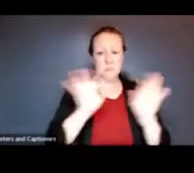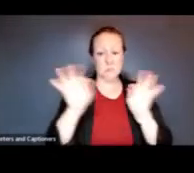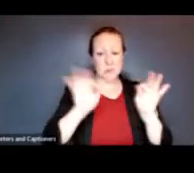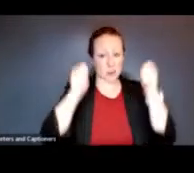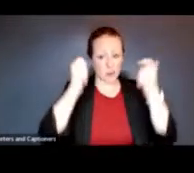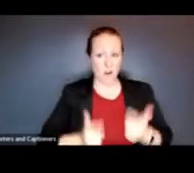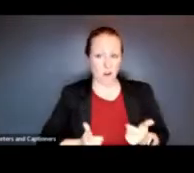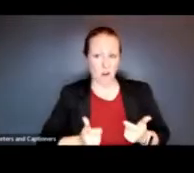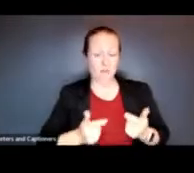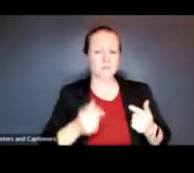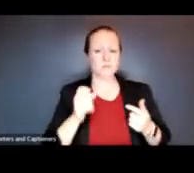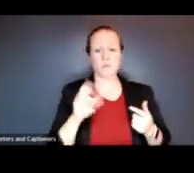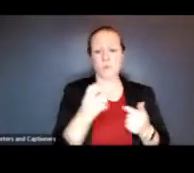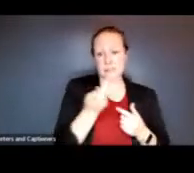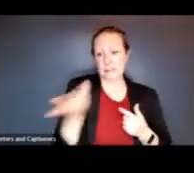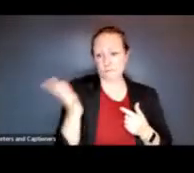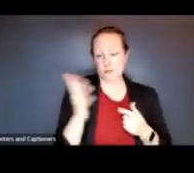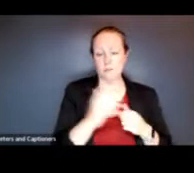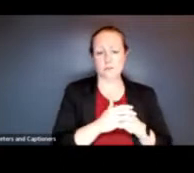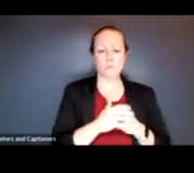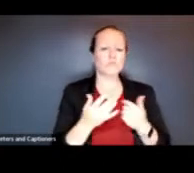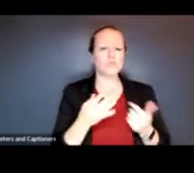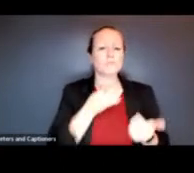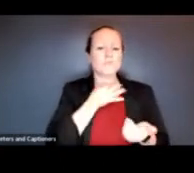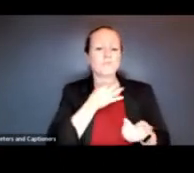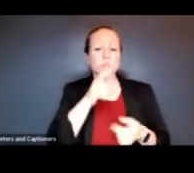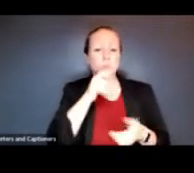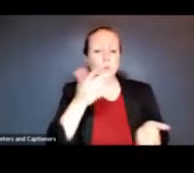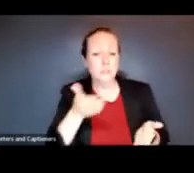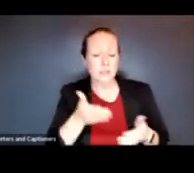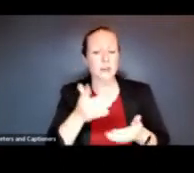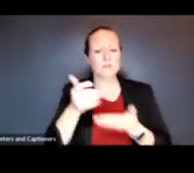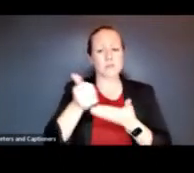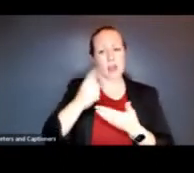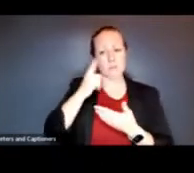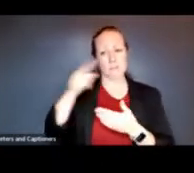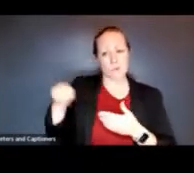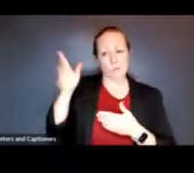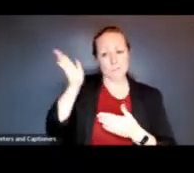identify as having more than one we just want to get a sense of who's here. This is helpful for the speakers. And also for us as